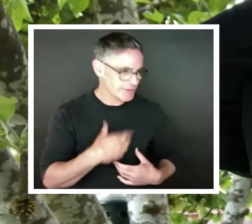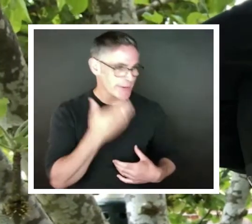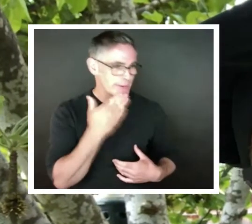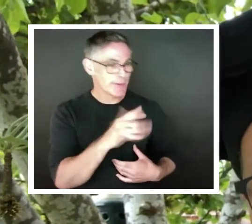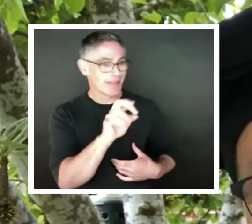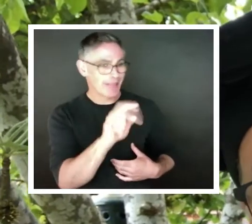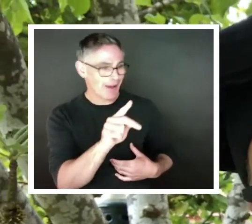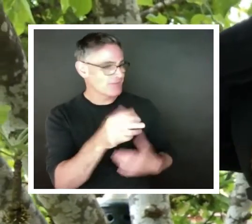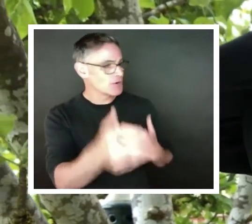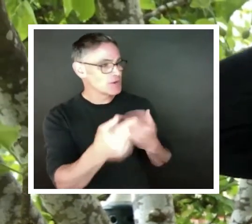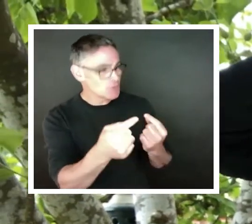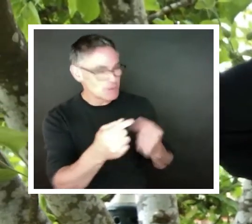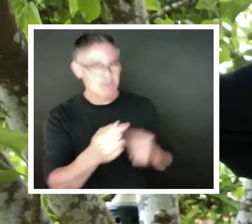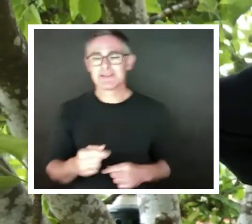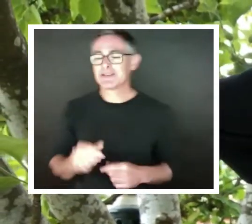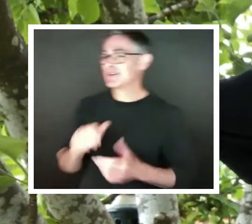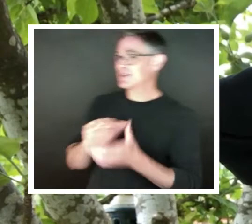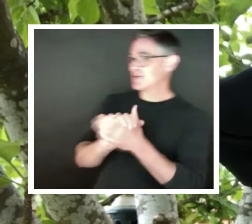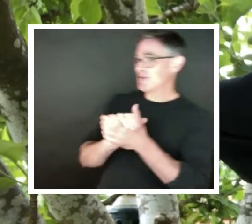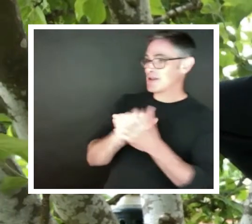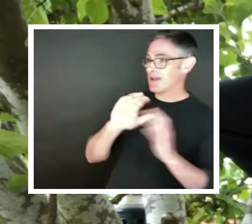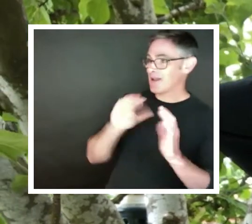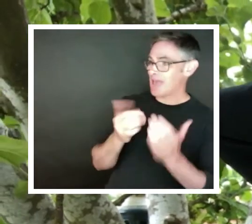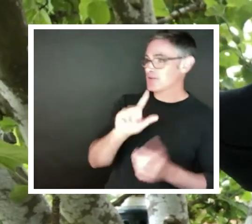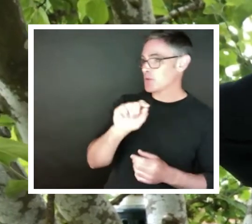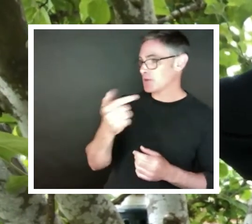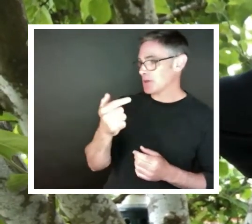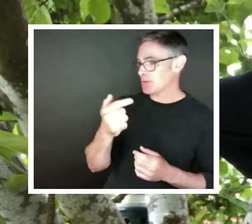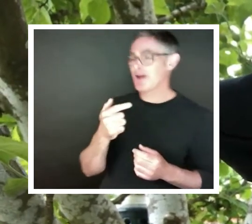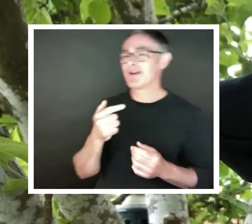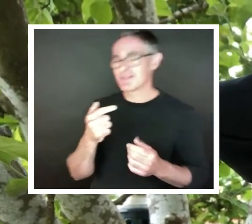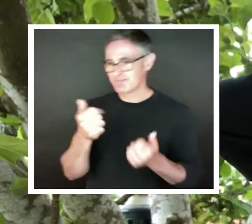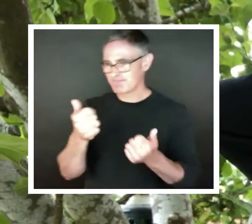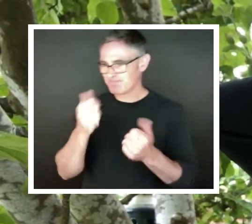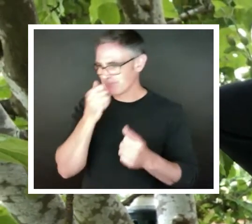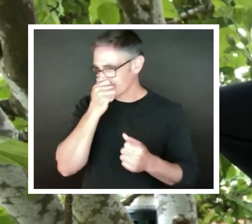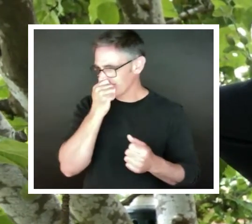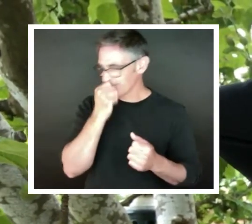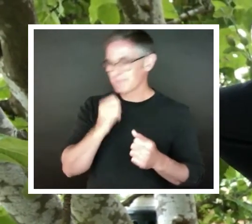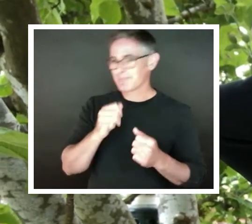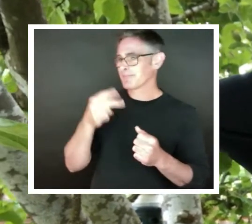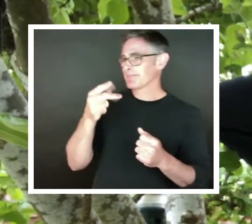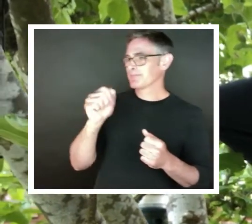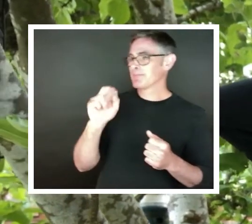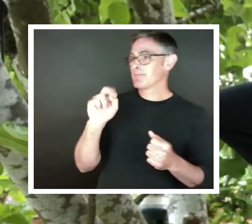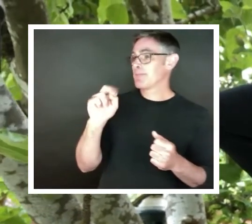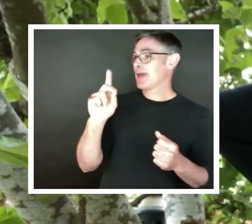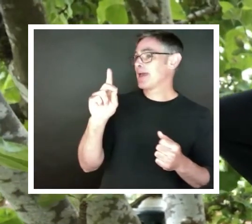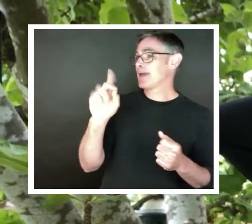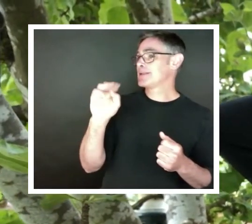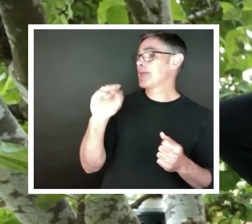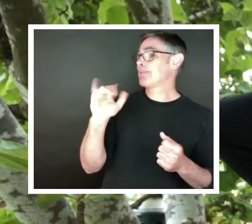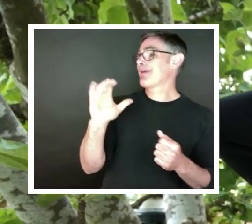Congratulations, class of 2021. Way to go. You did it. Pandemic couldn't stop you. You're on your way.